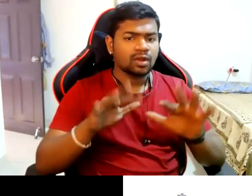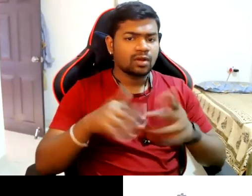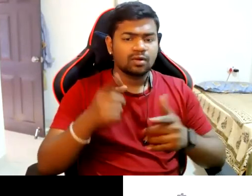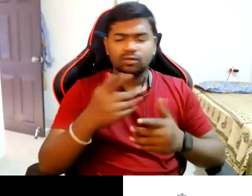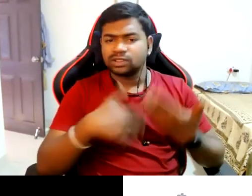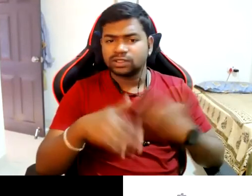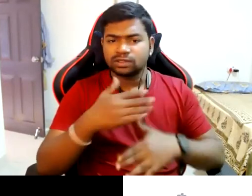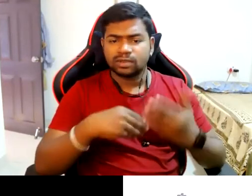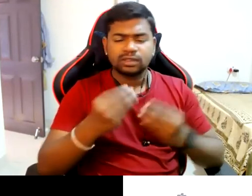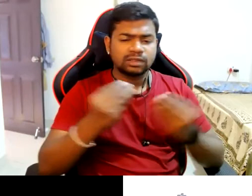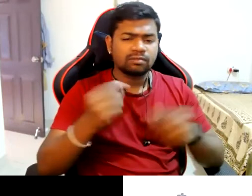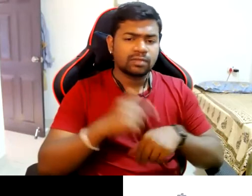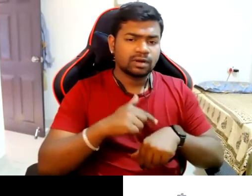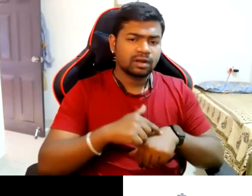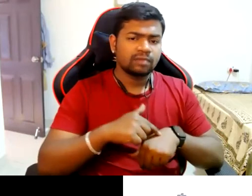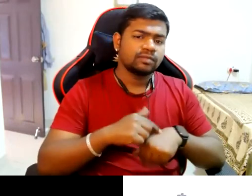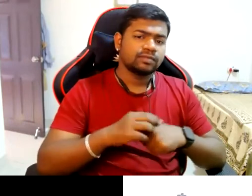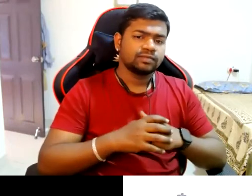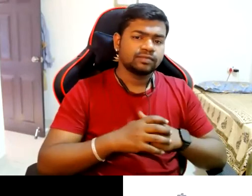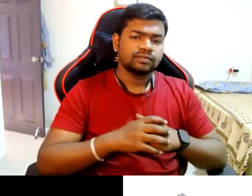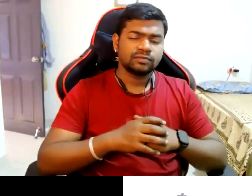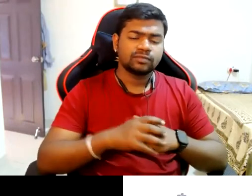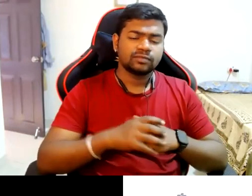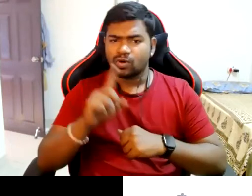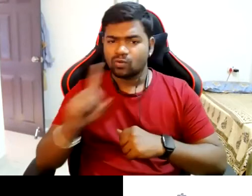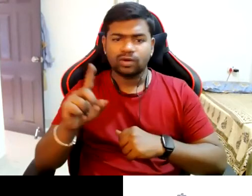hide your disability for sometime find one person who is inclusive and then tell